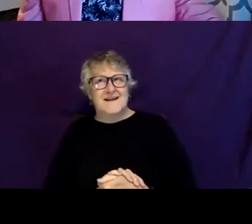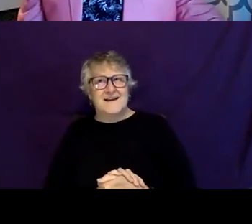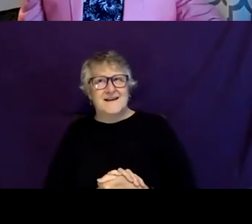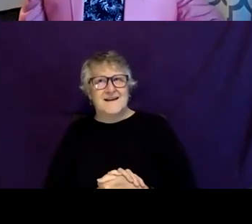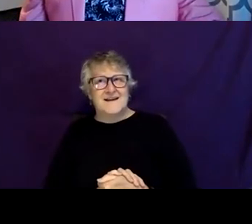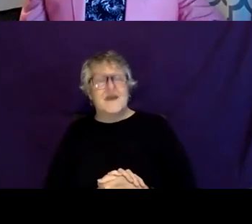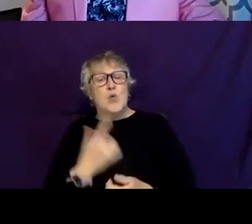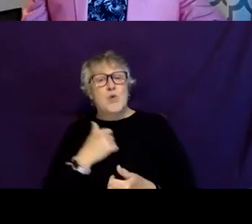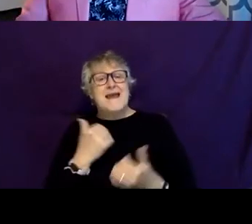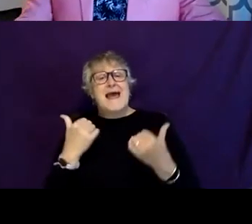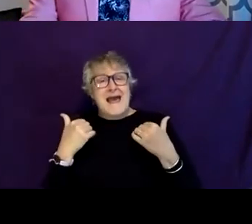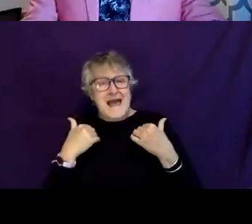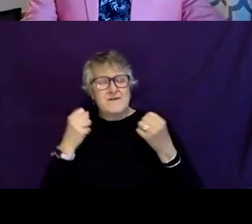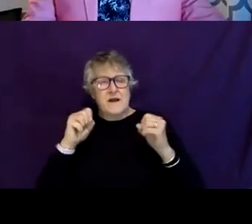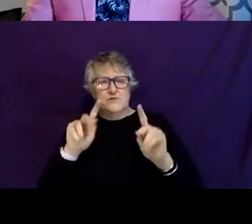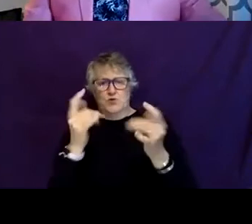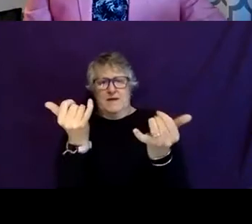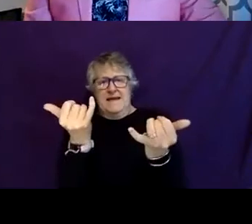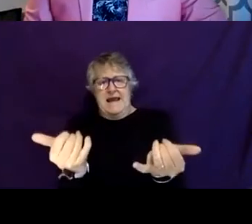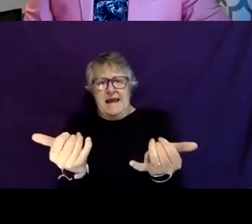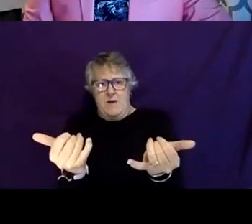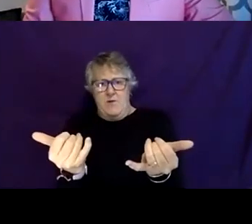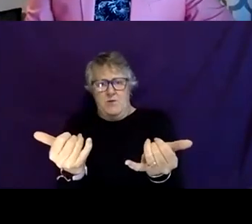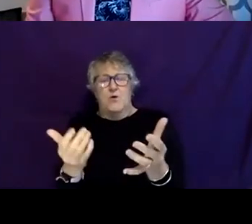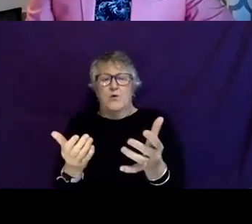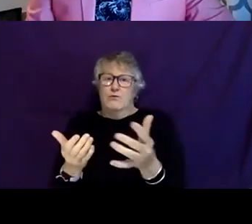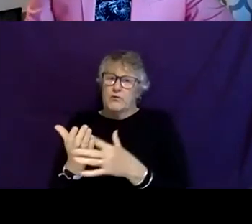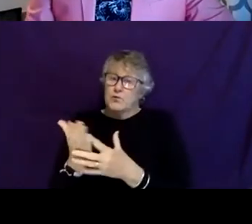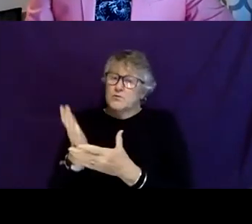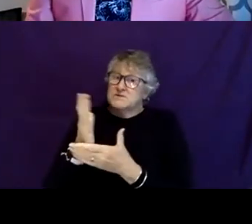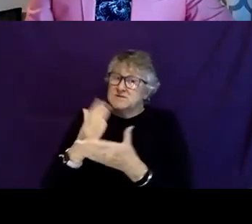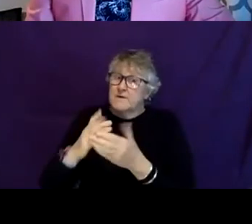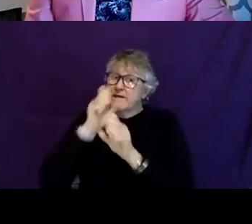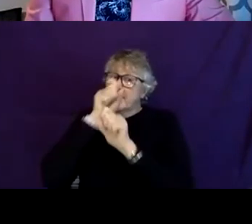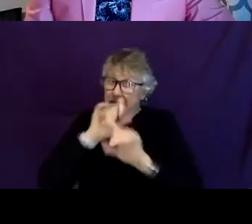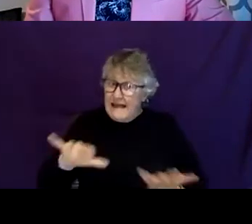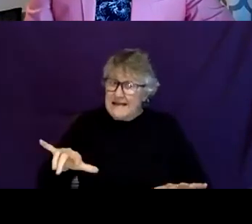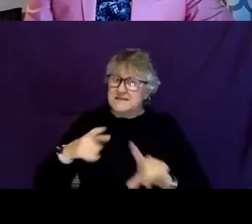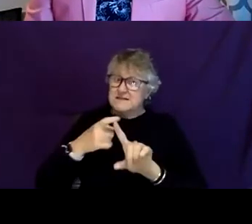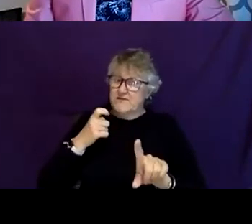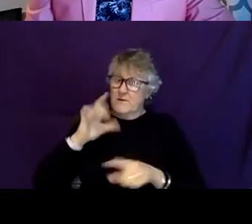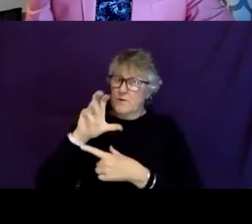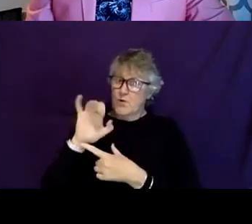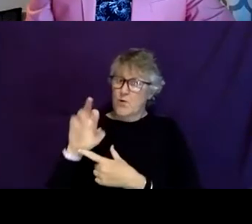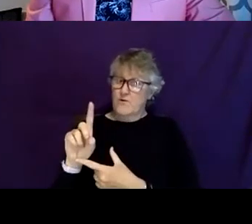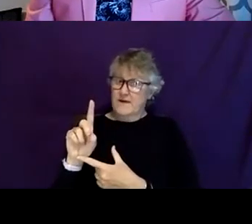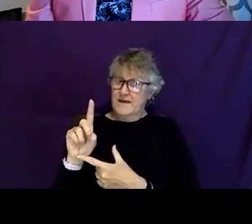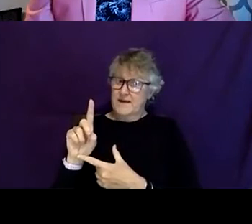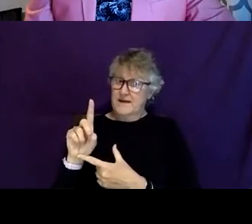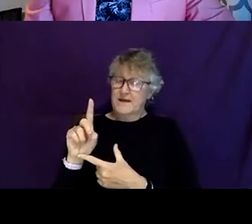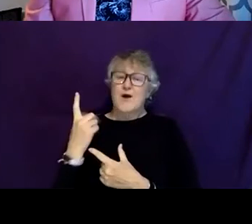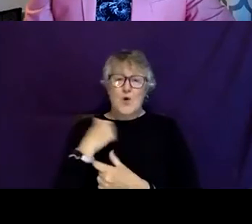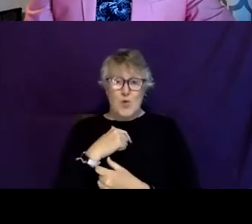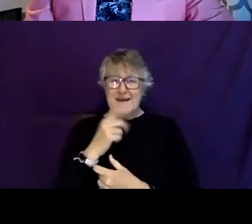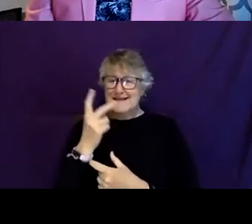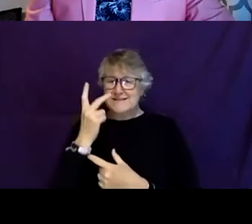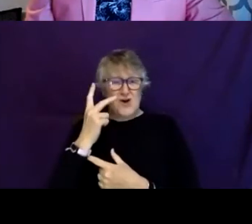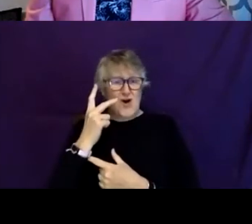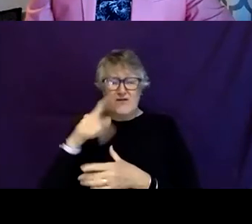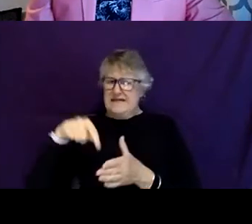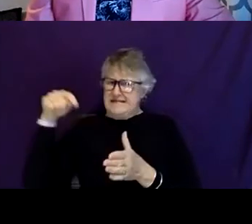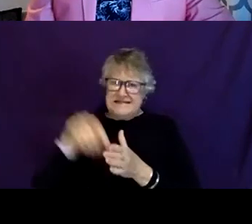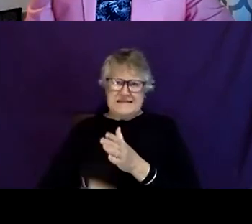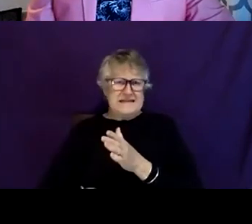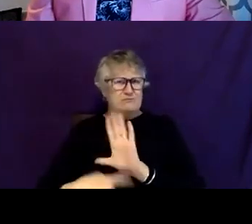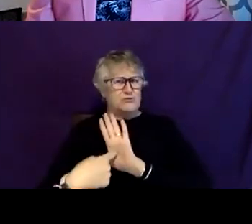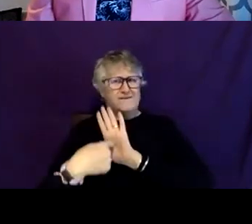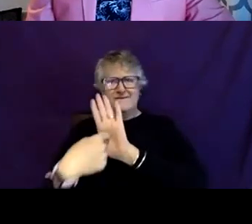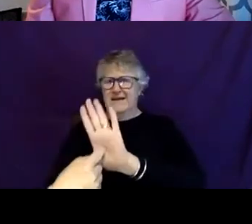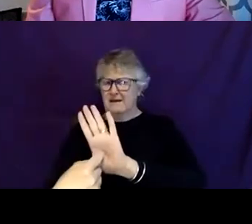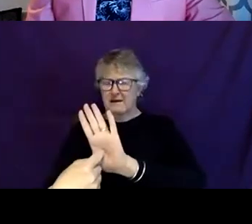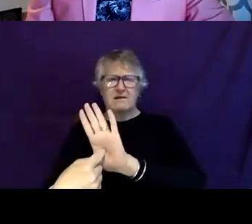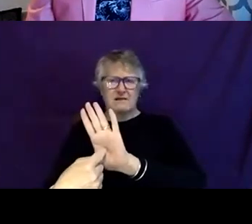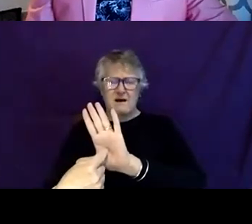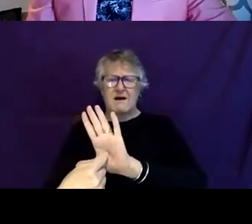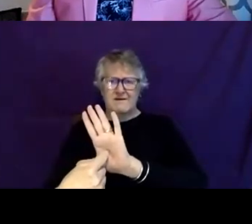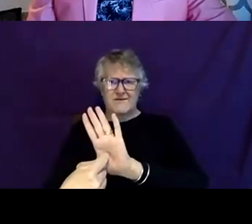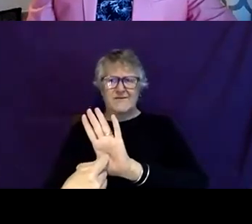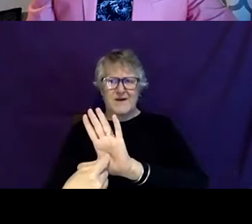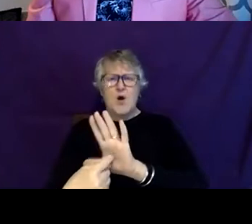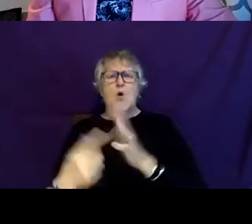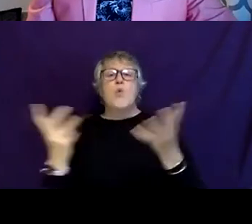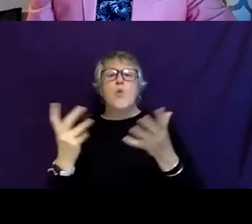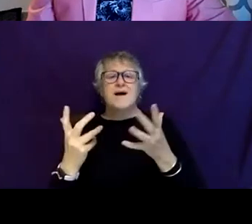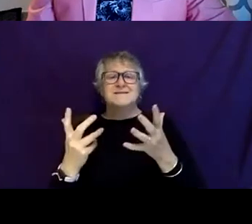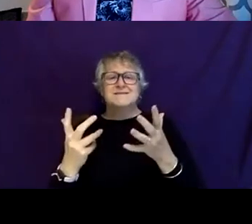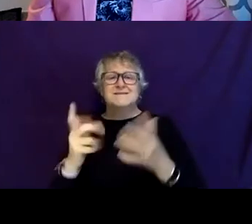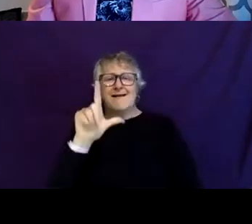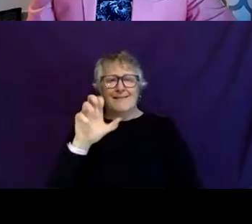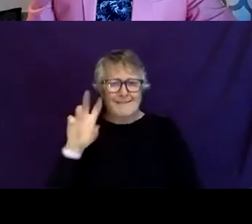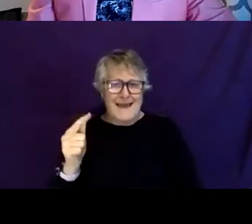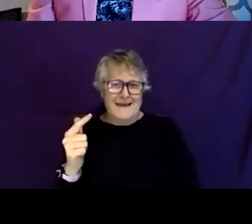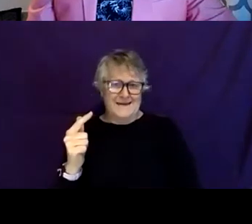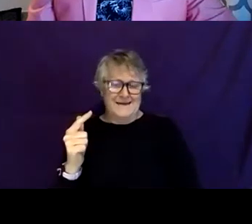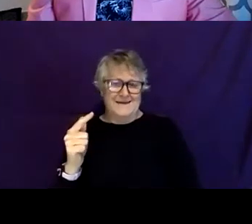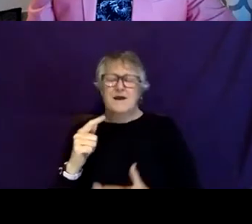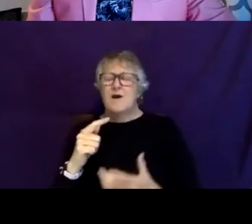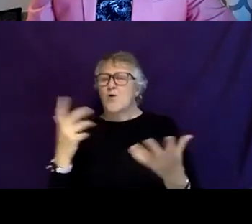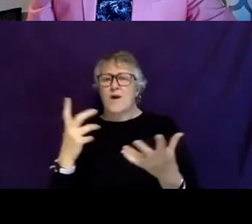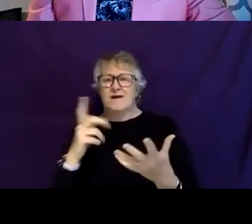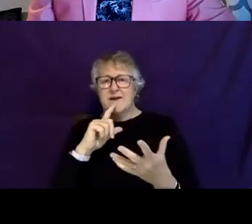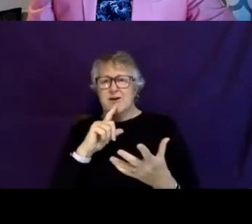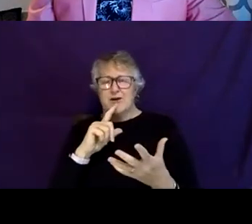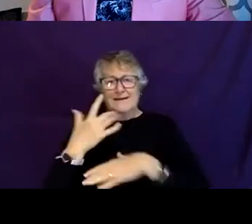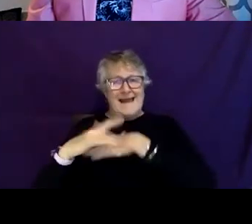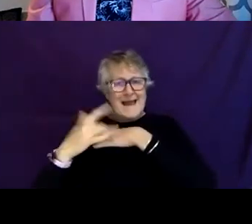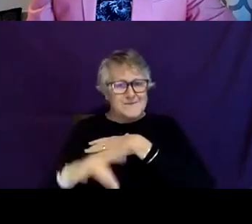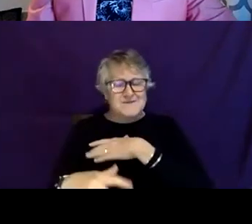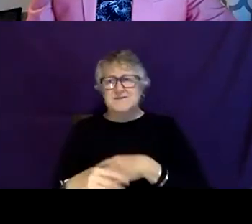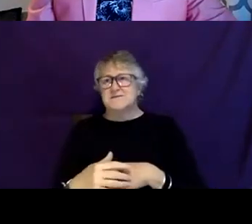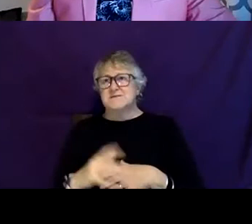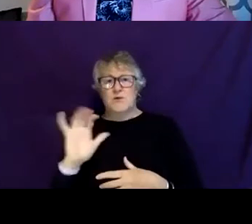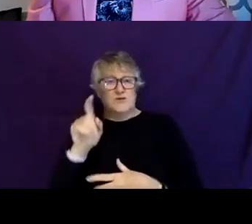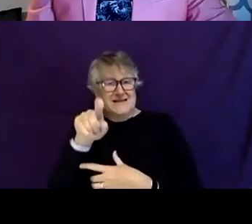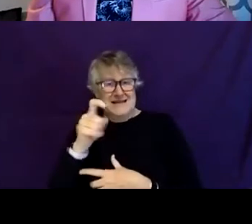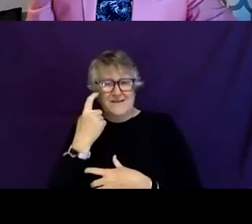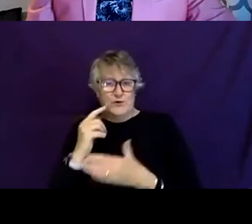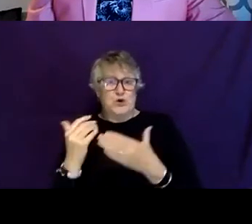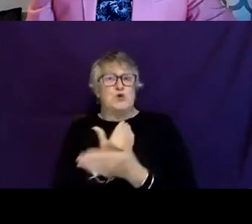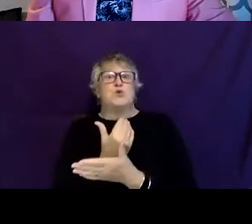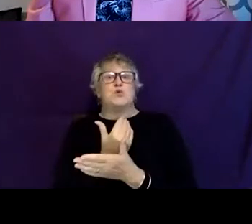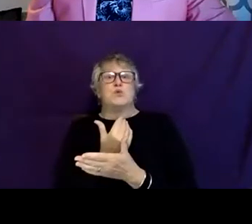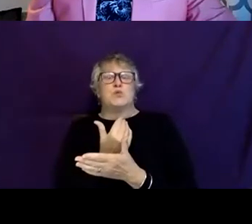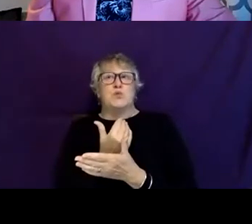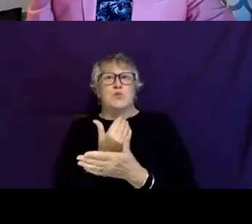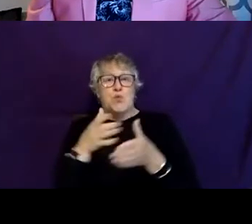So we have an opportunity now through right some of the blessings of COVID, is that we did see that deep reveal of where the system and the foundation is lacking, where there are gaps, where there harms, where there are need for new building blocks, and